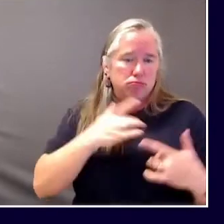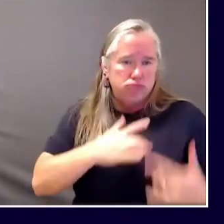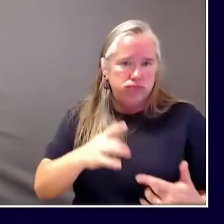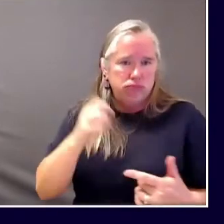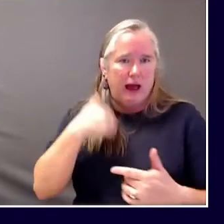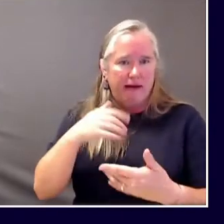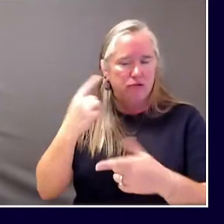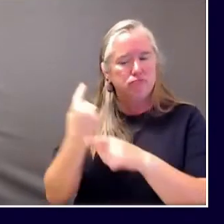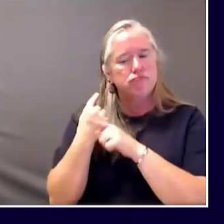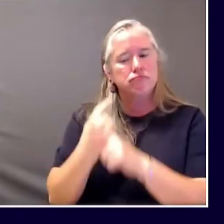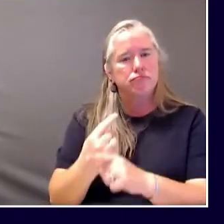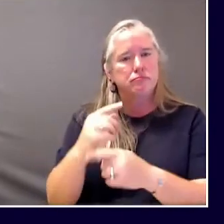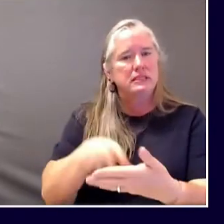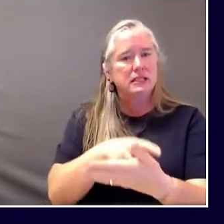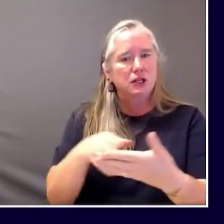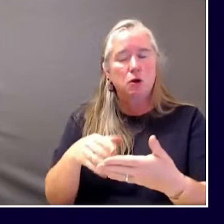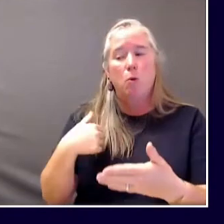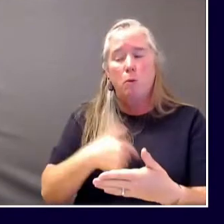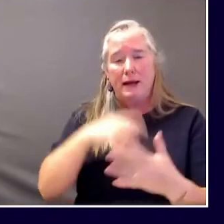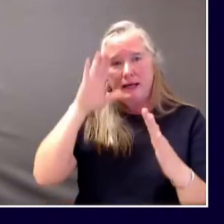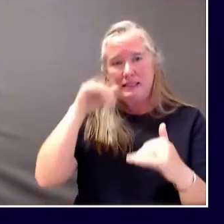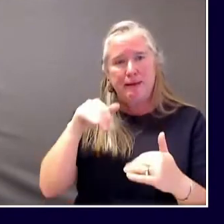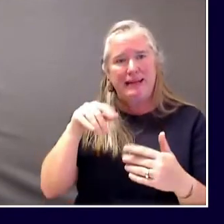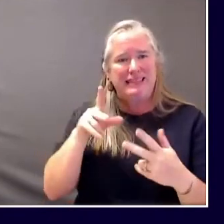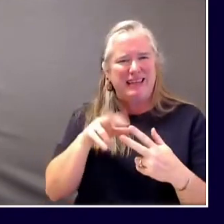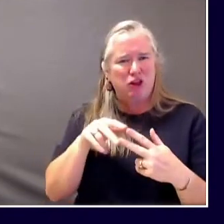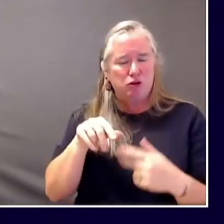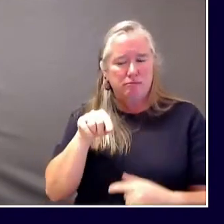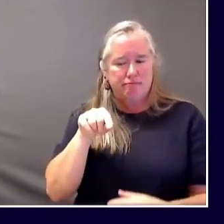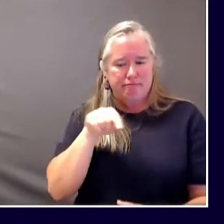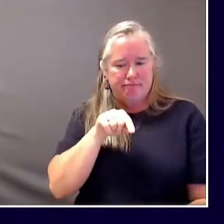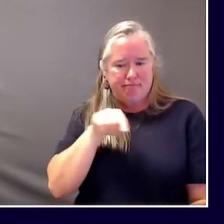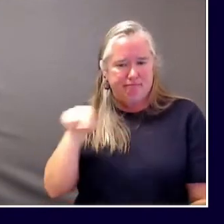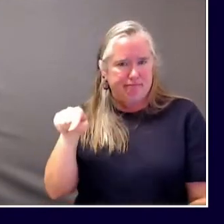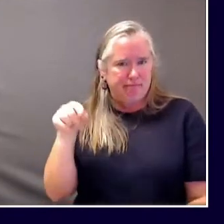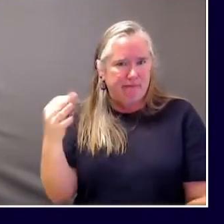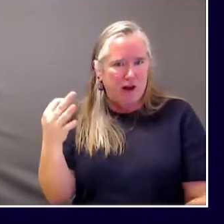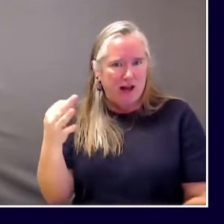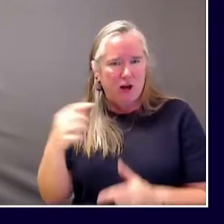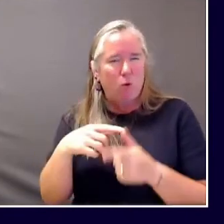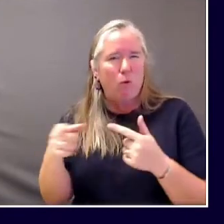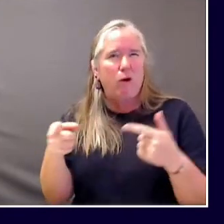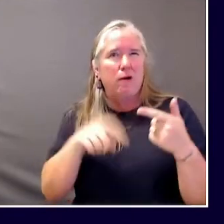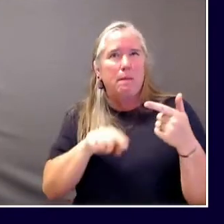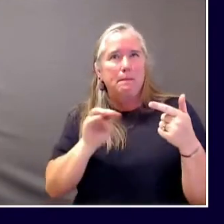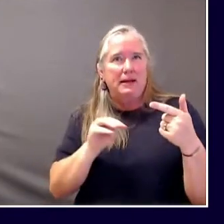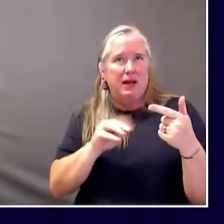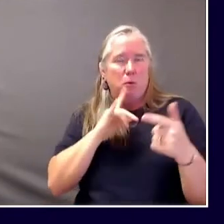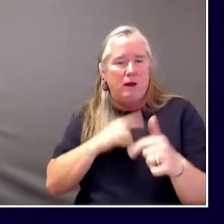later this week and early next